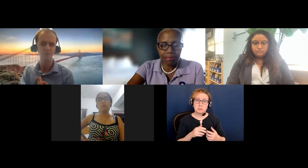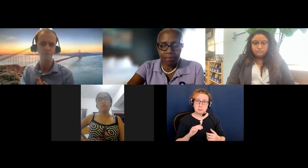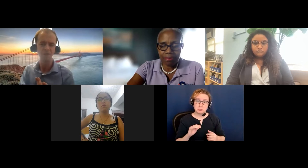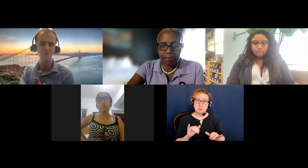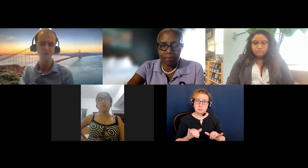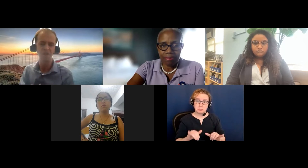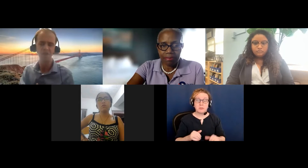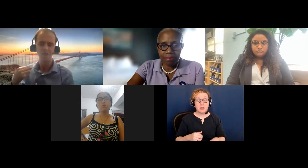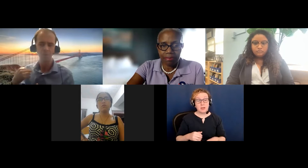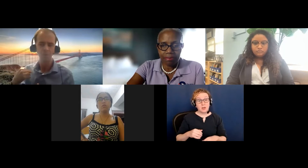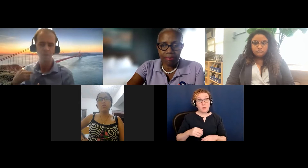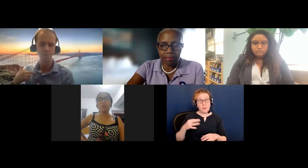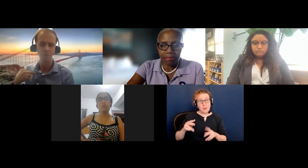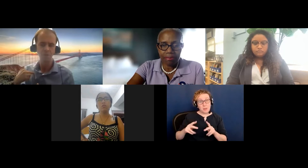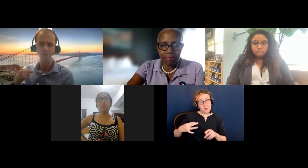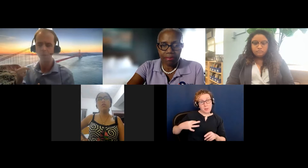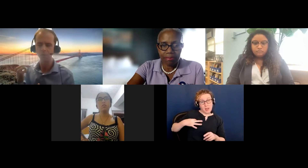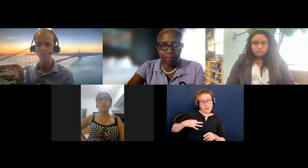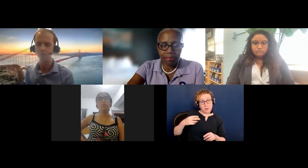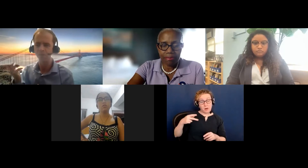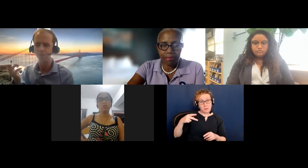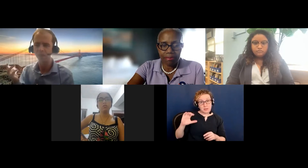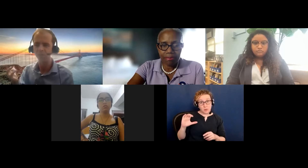it is a very unique program, speaking from my experience as an advisor,